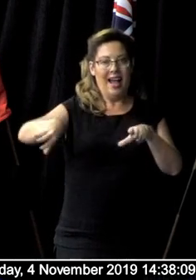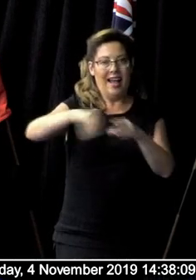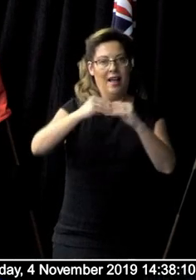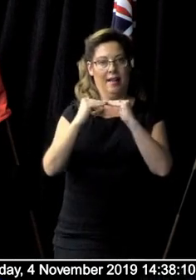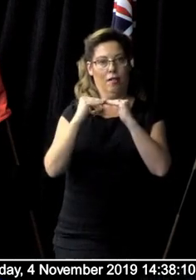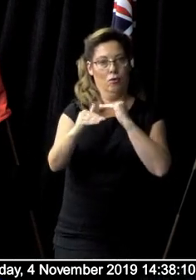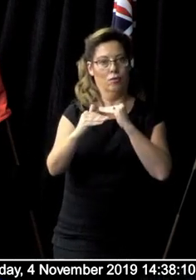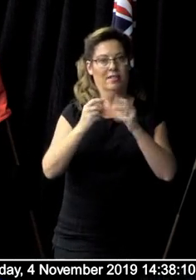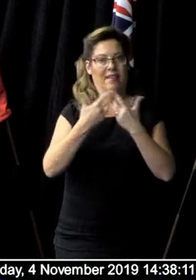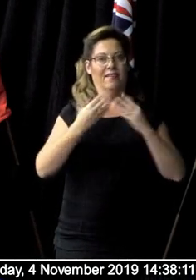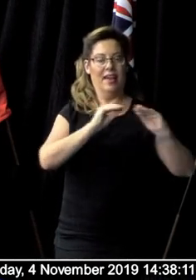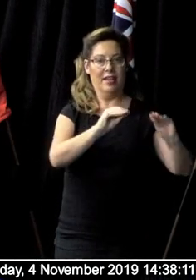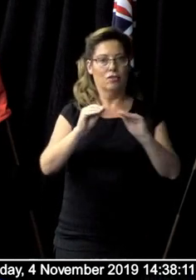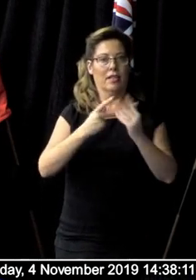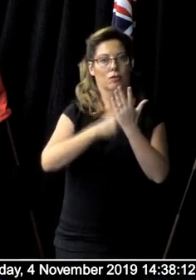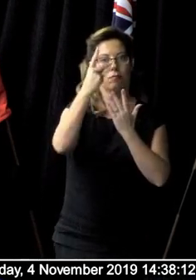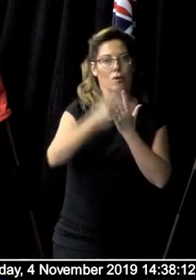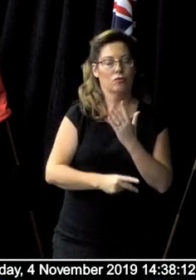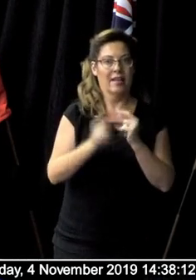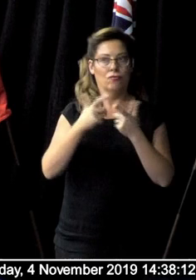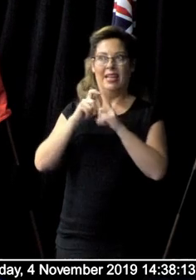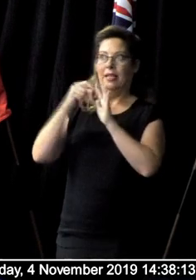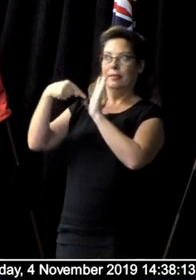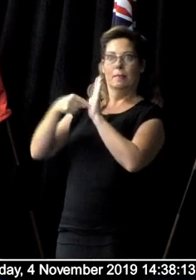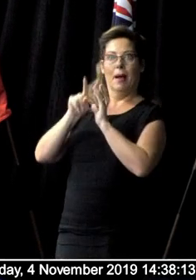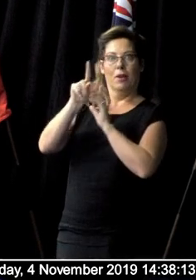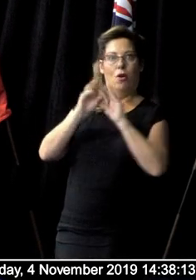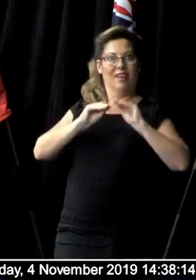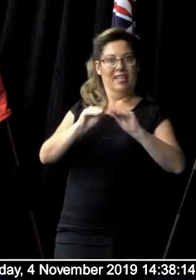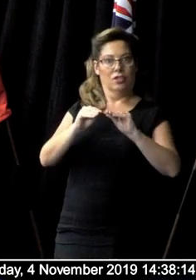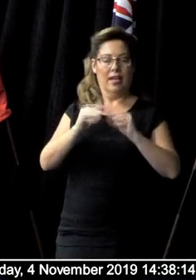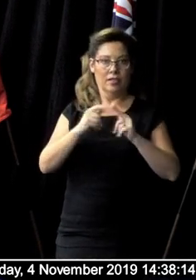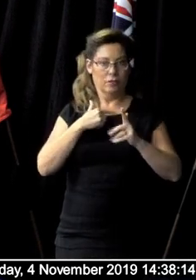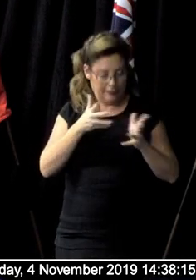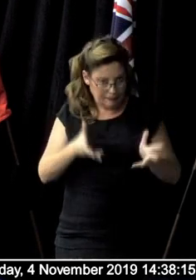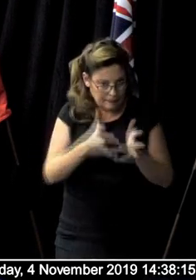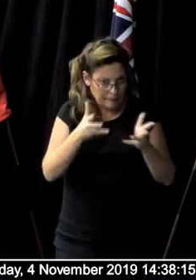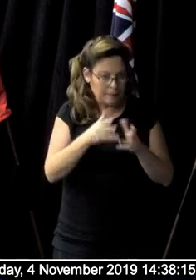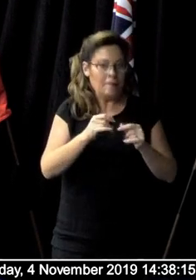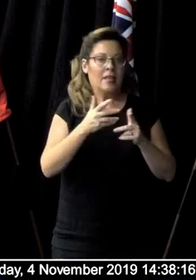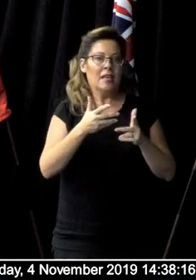Really to resource families to be more effective advocates for their sons and